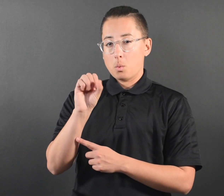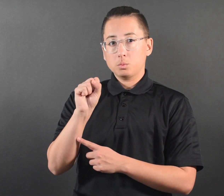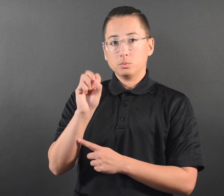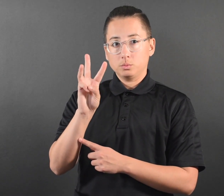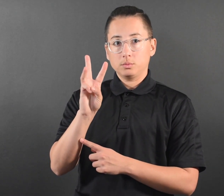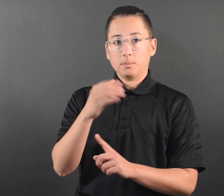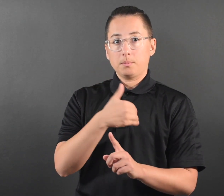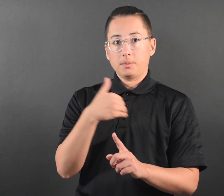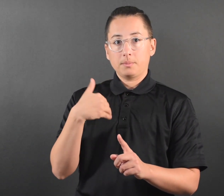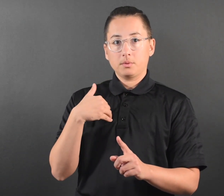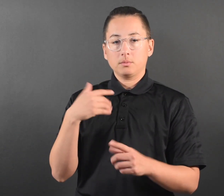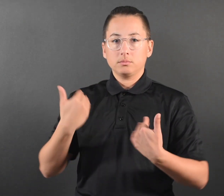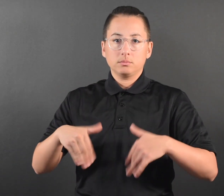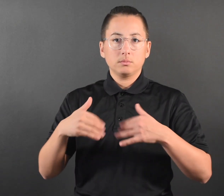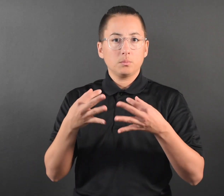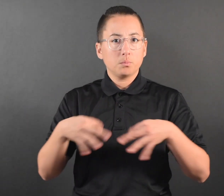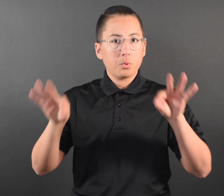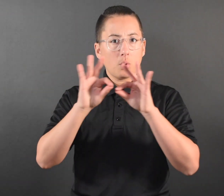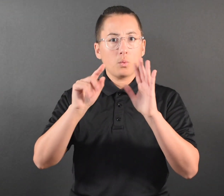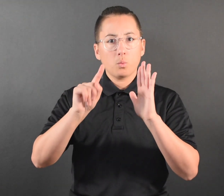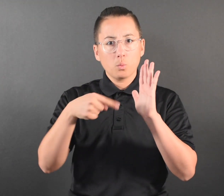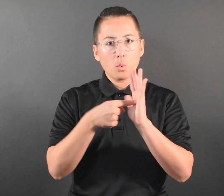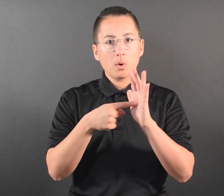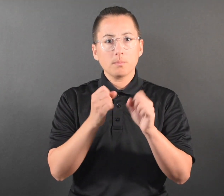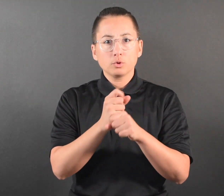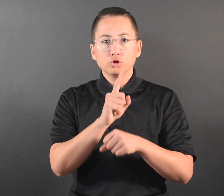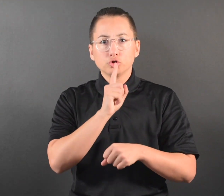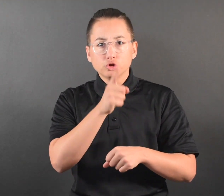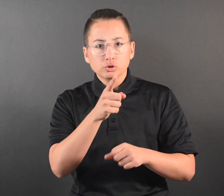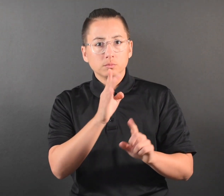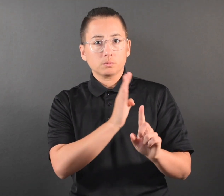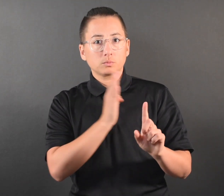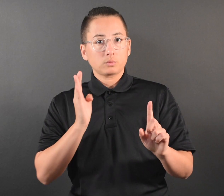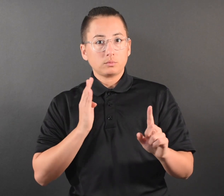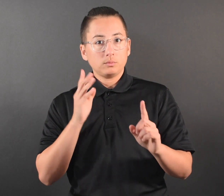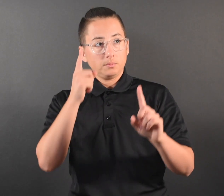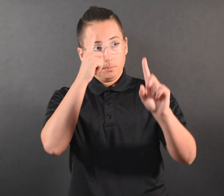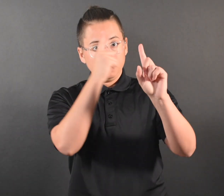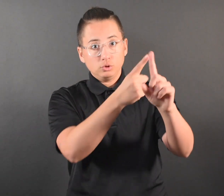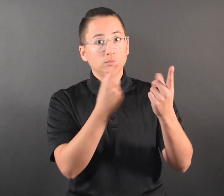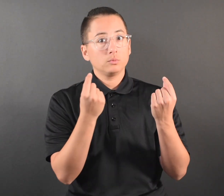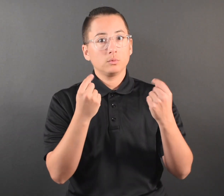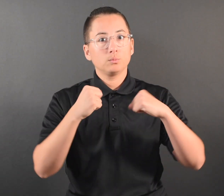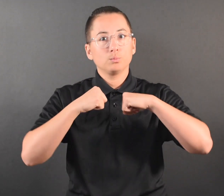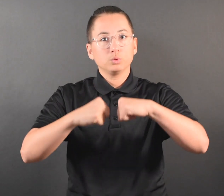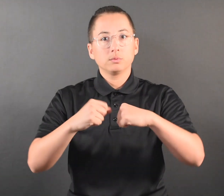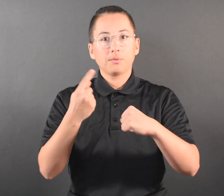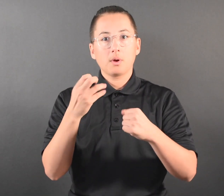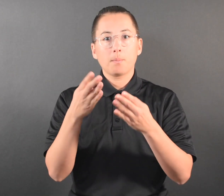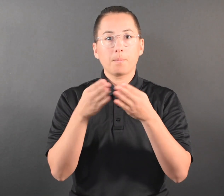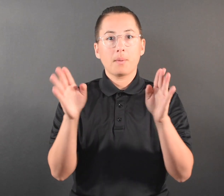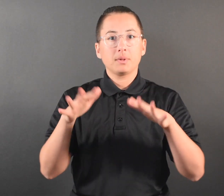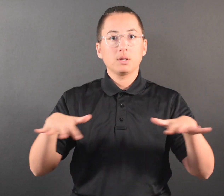(BOSW) members serve a critical role in carrying out the board’s mission to protect the public by regulating the practice of social work.